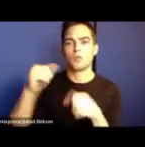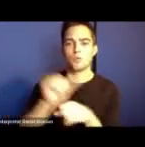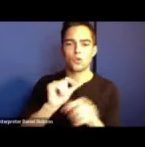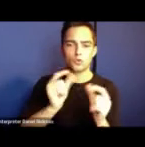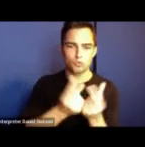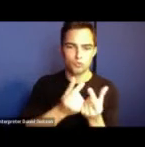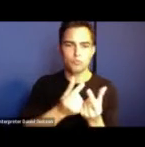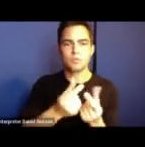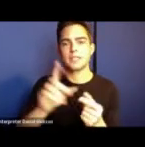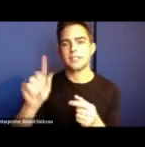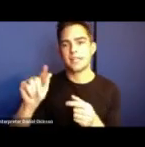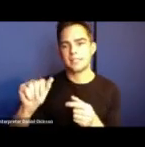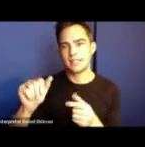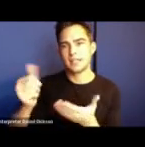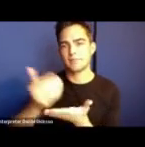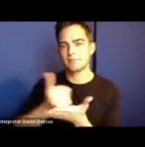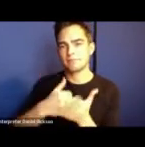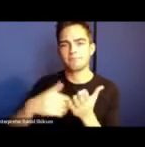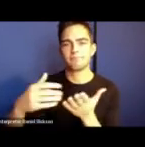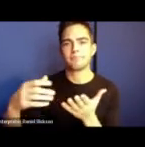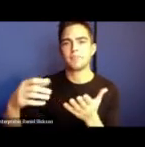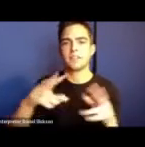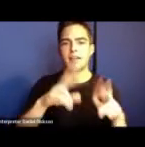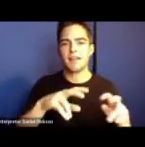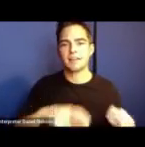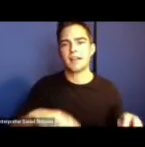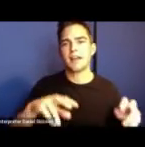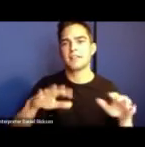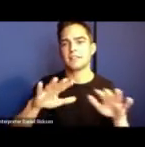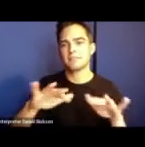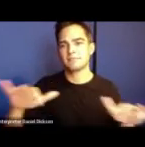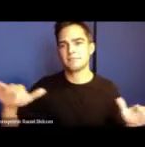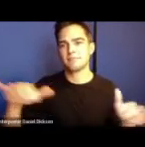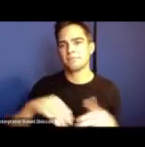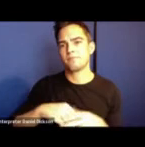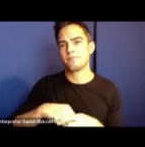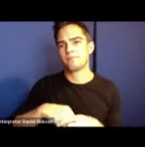data mine, to analyze. And then we did write ups and created